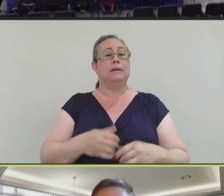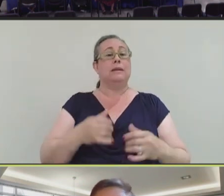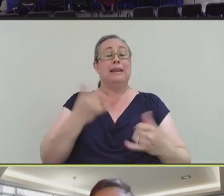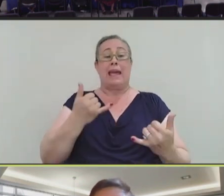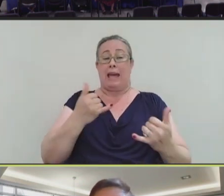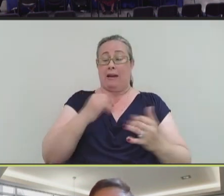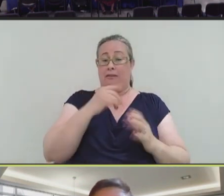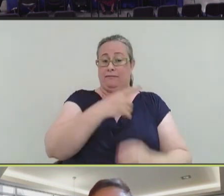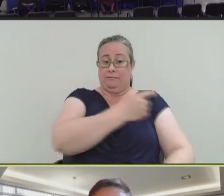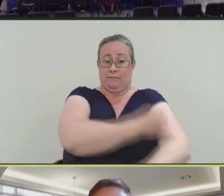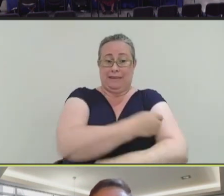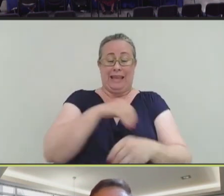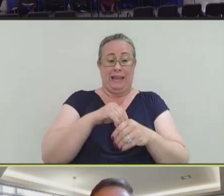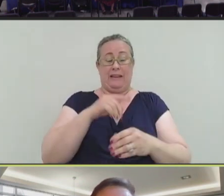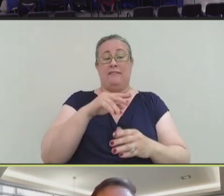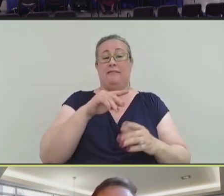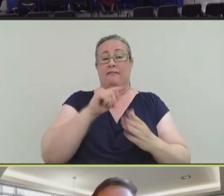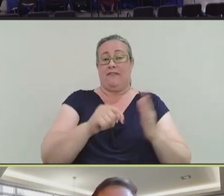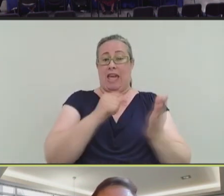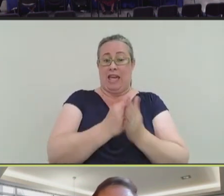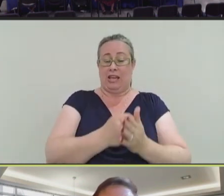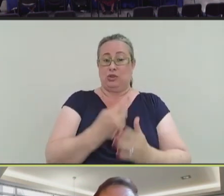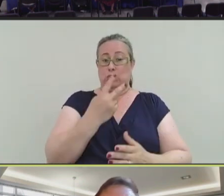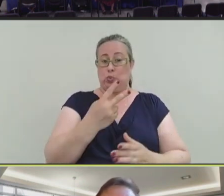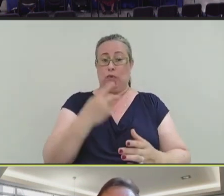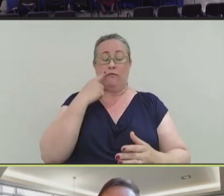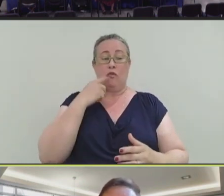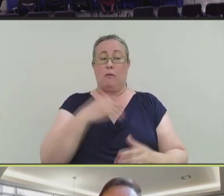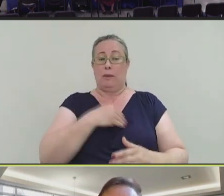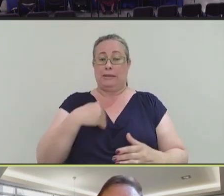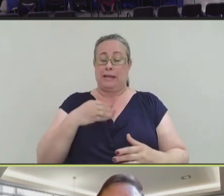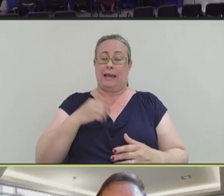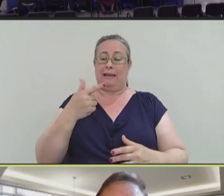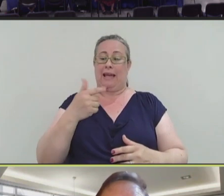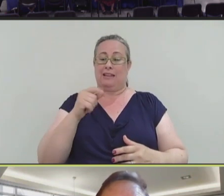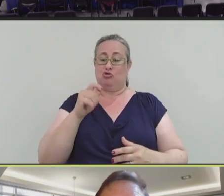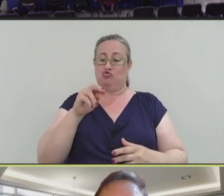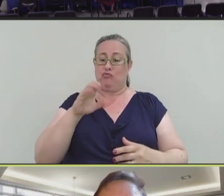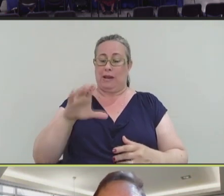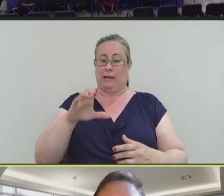randomized studies in breast and gastric cancer and a basket cancer for different